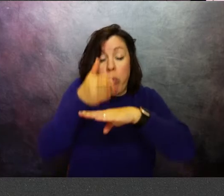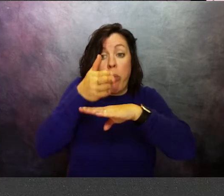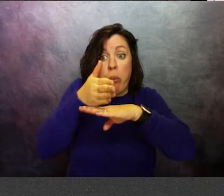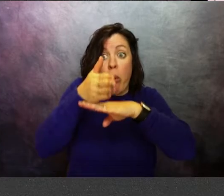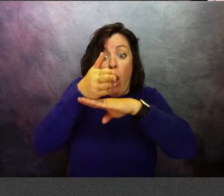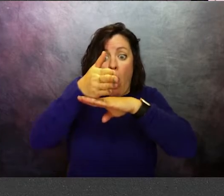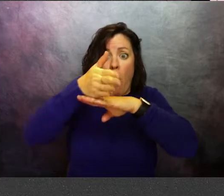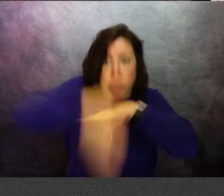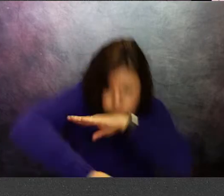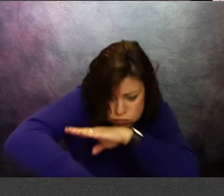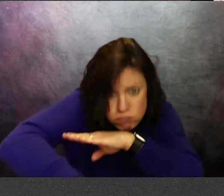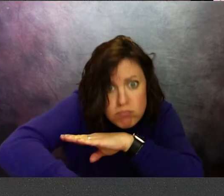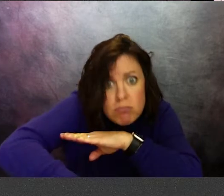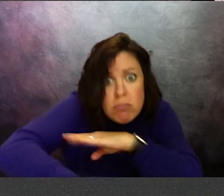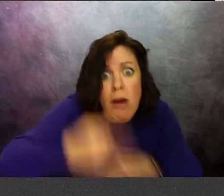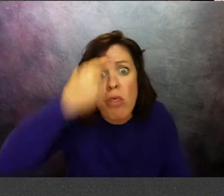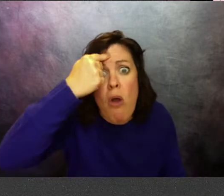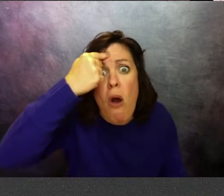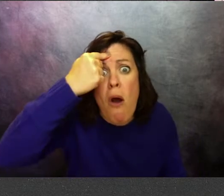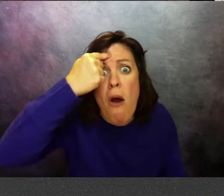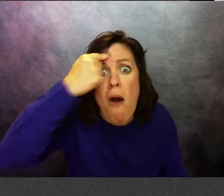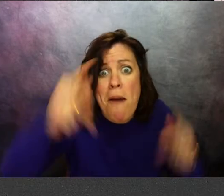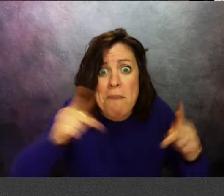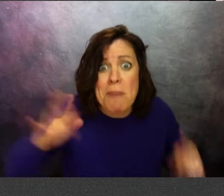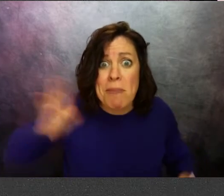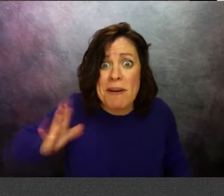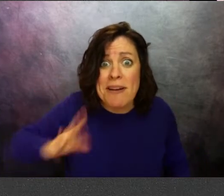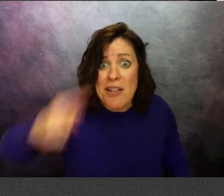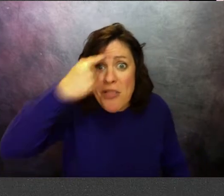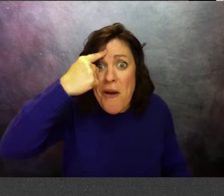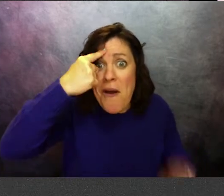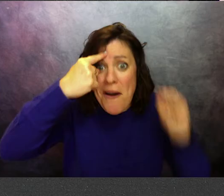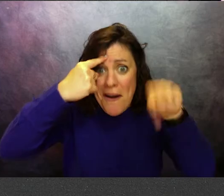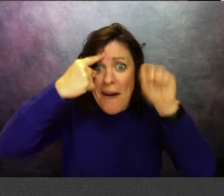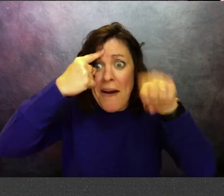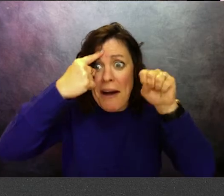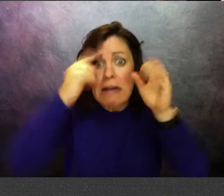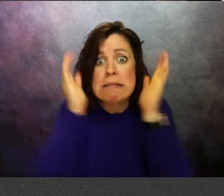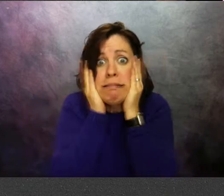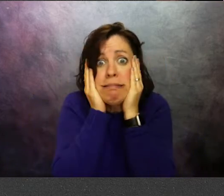and you went too far that, oh, you might fall off the side,